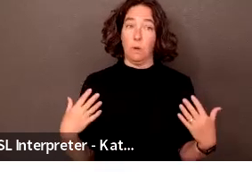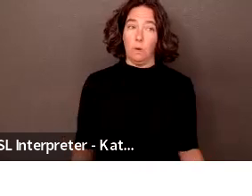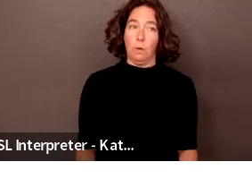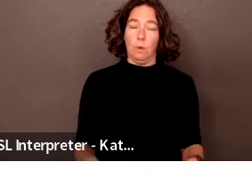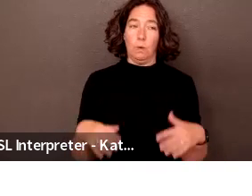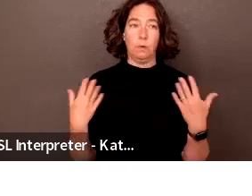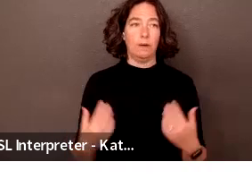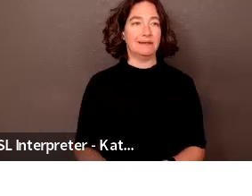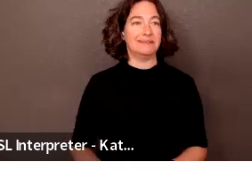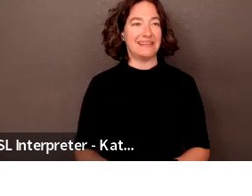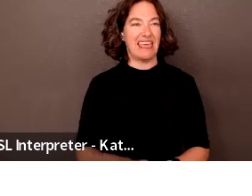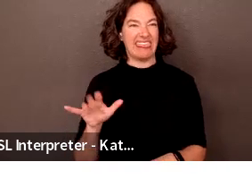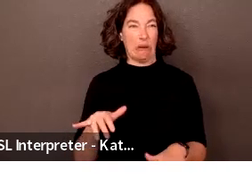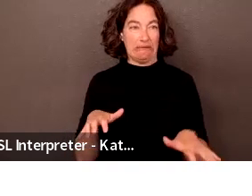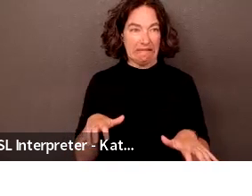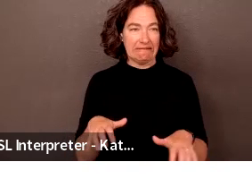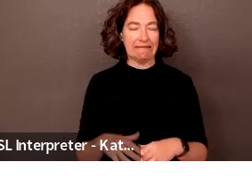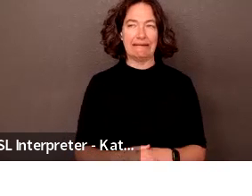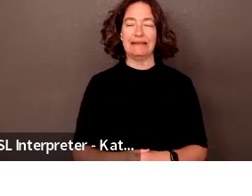afterwards. If you go out the left doors you'll